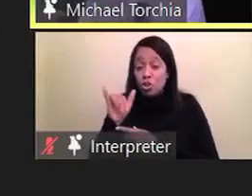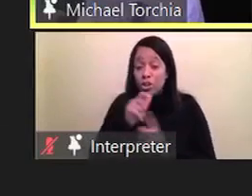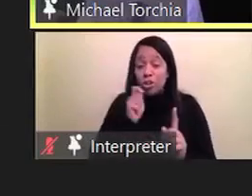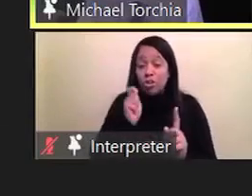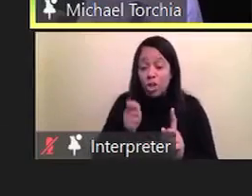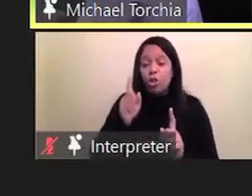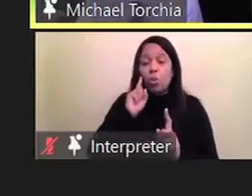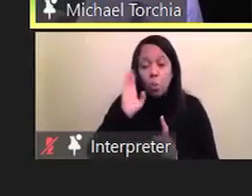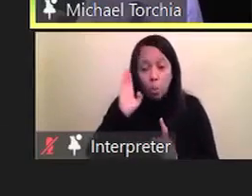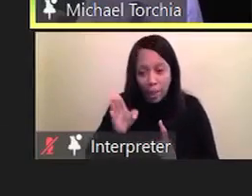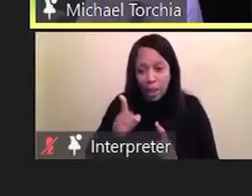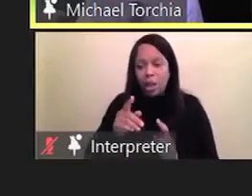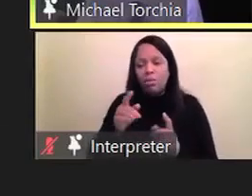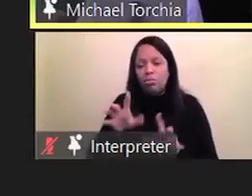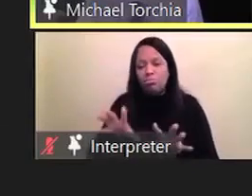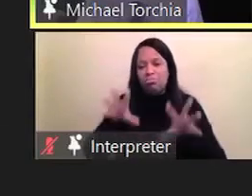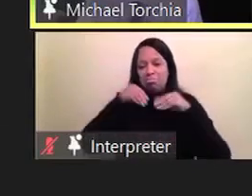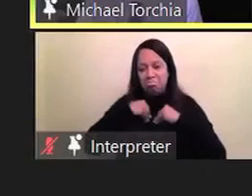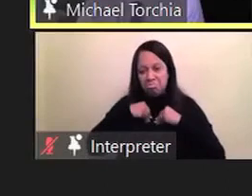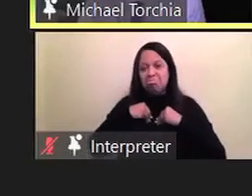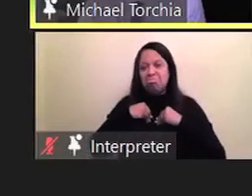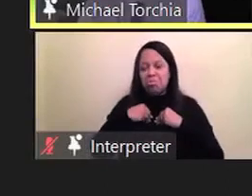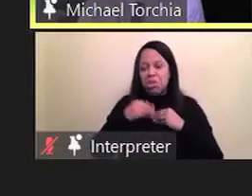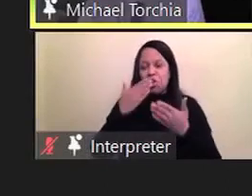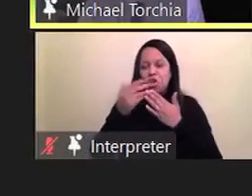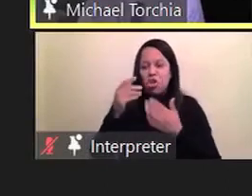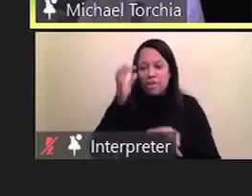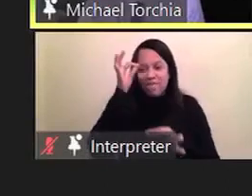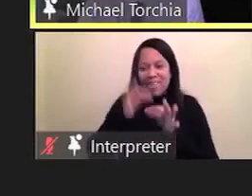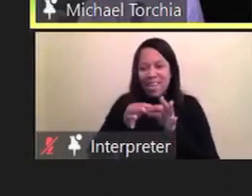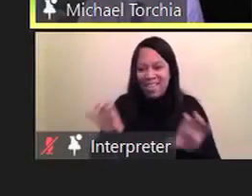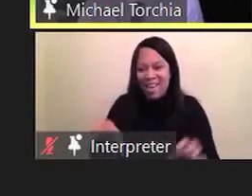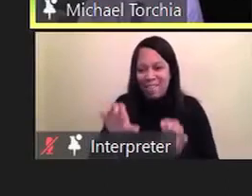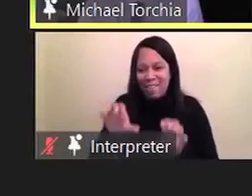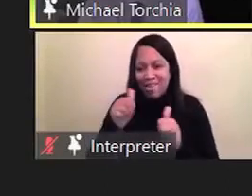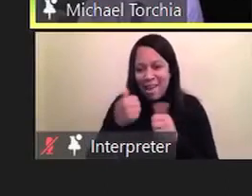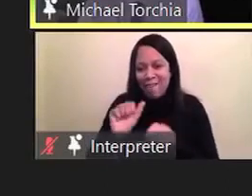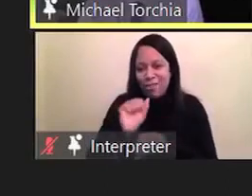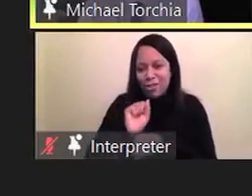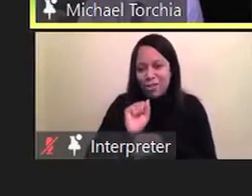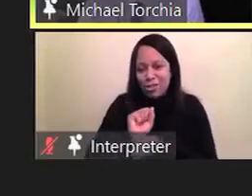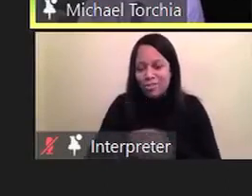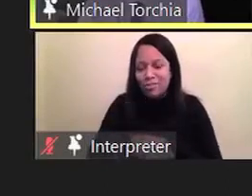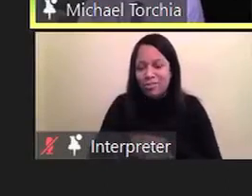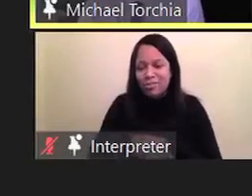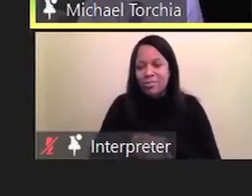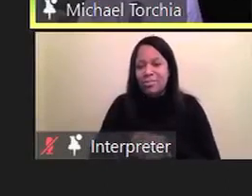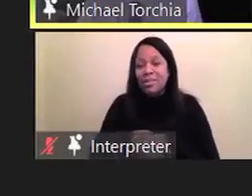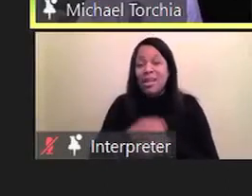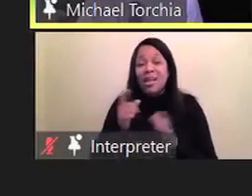Sometimes they are not allowed to really take that into account. But they do anyway.